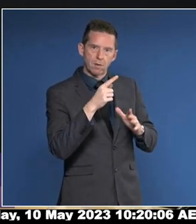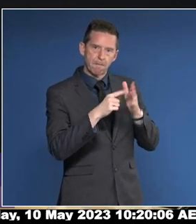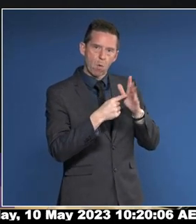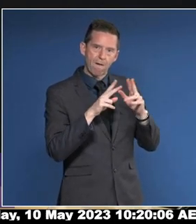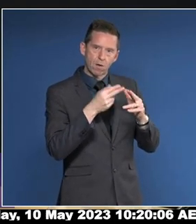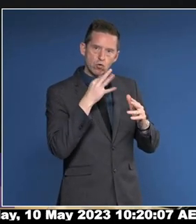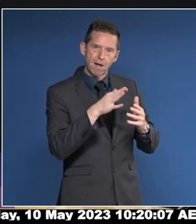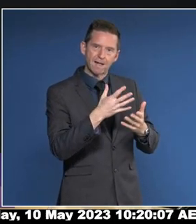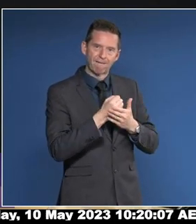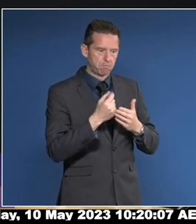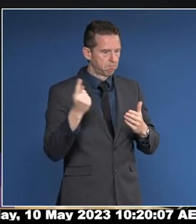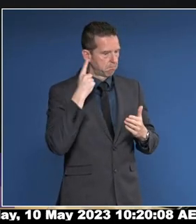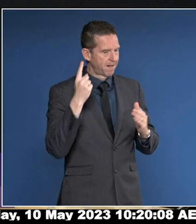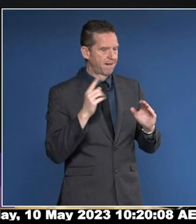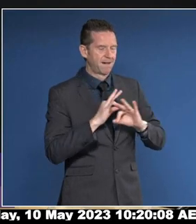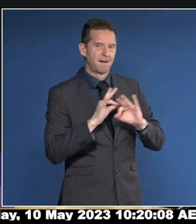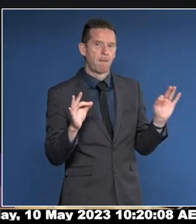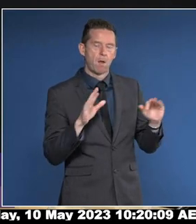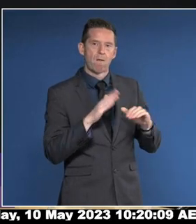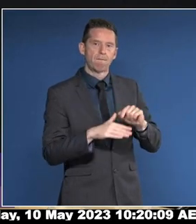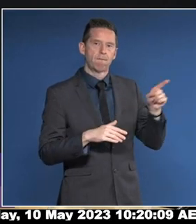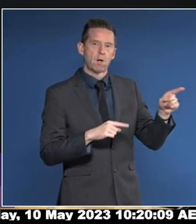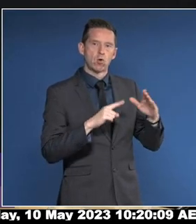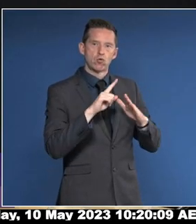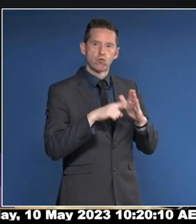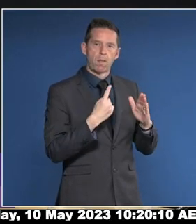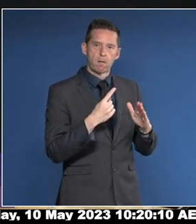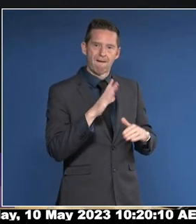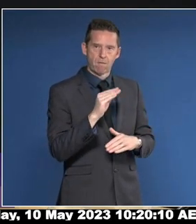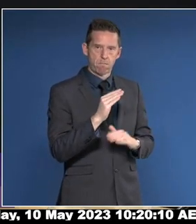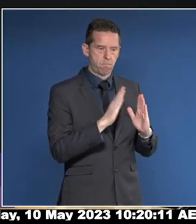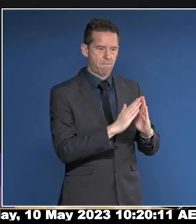notifications concerning Jonathon between 5 April and 31 December.'